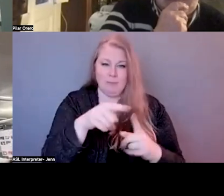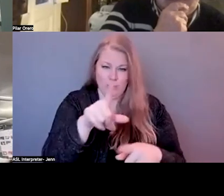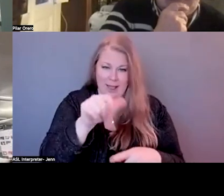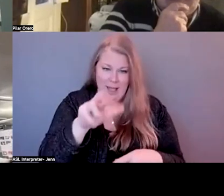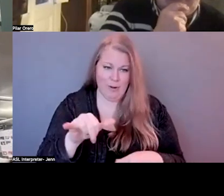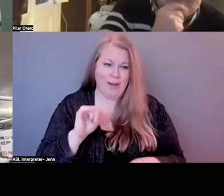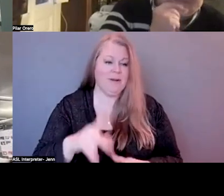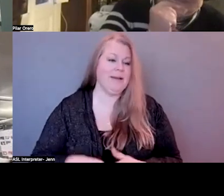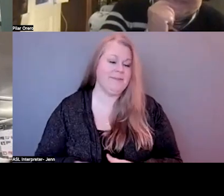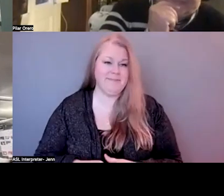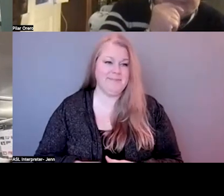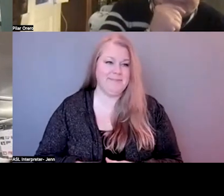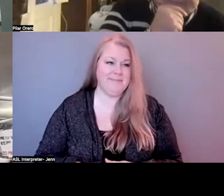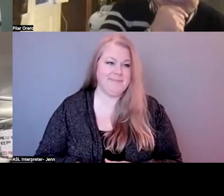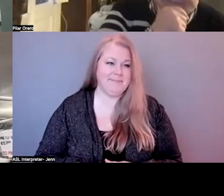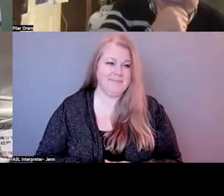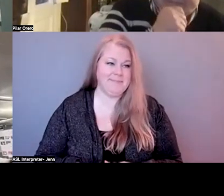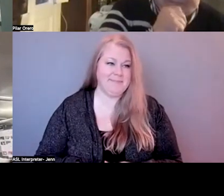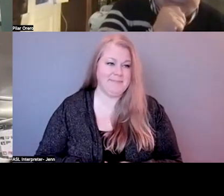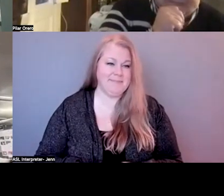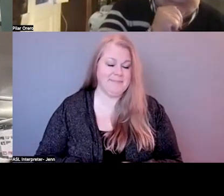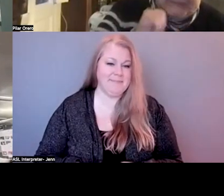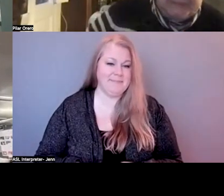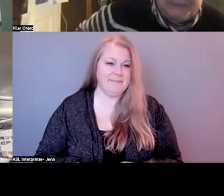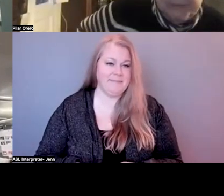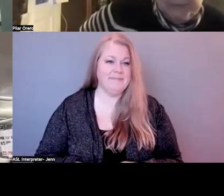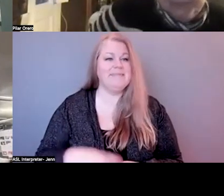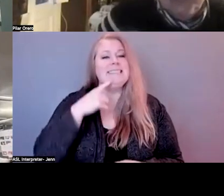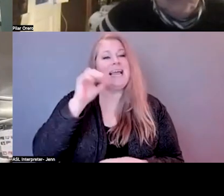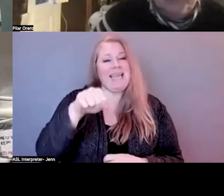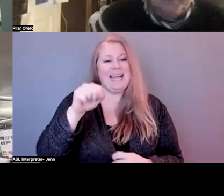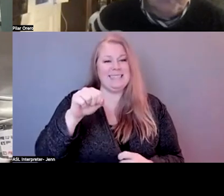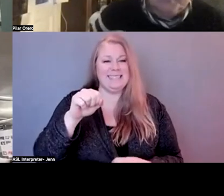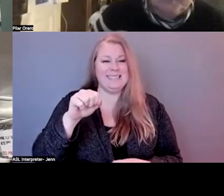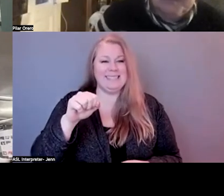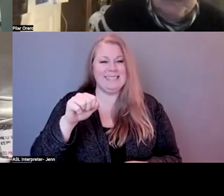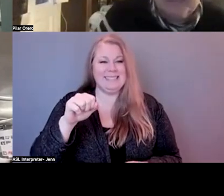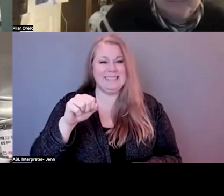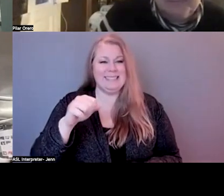Yes. Sorry. I was raising my hand because I wanted